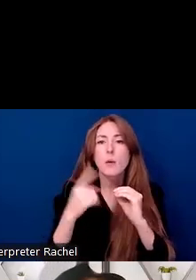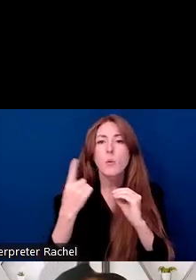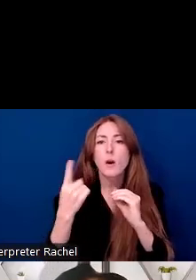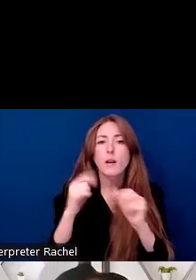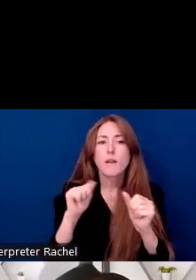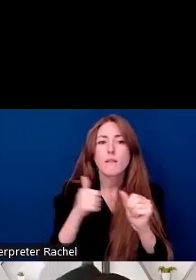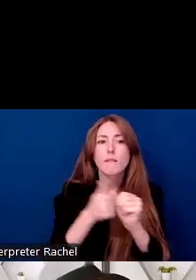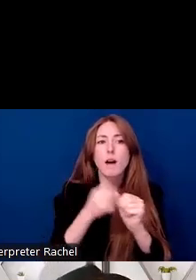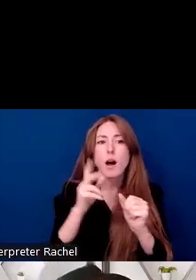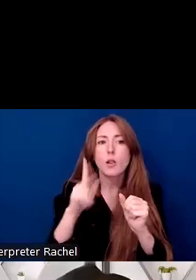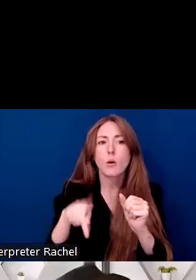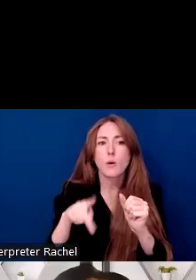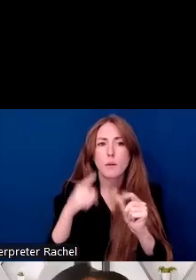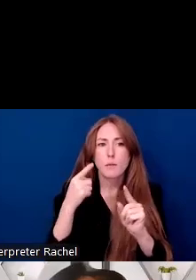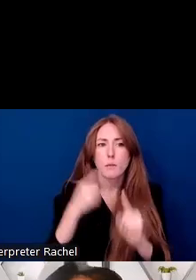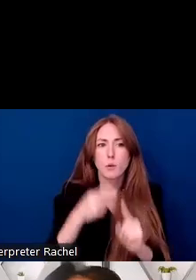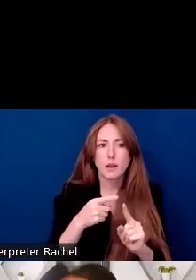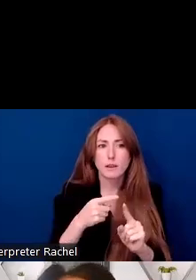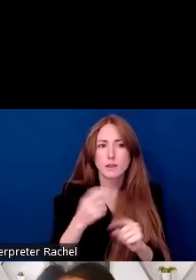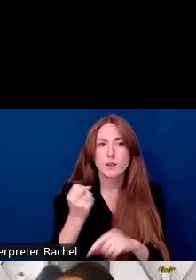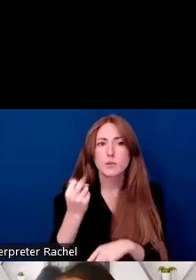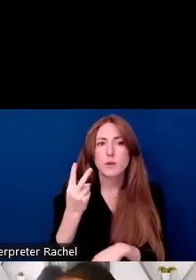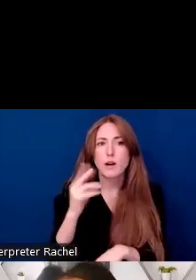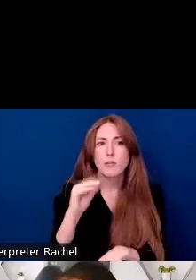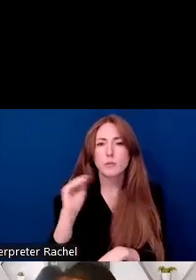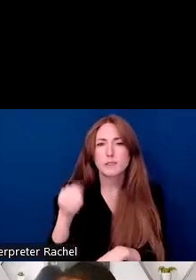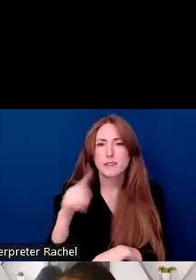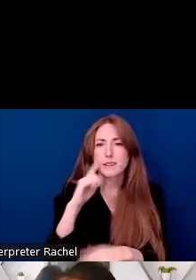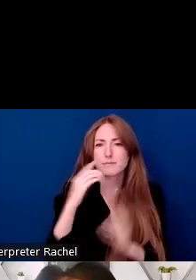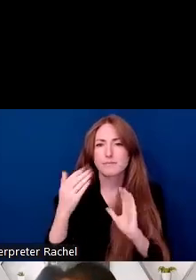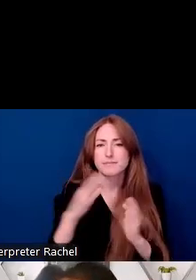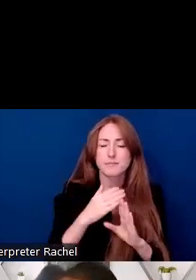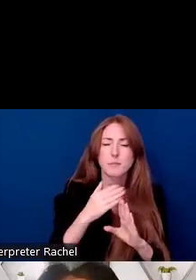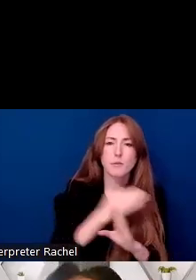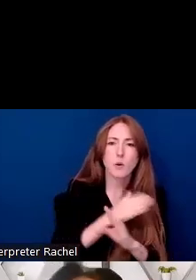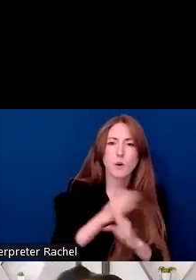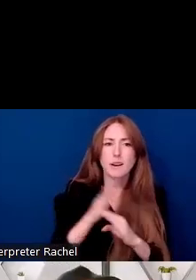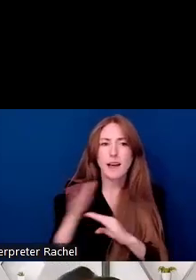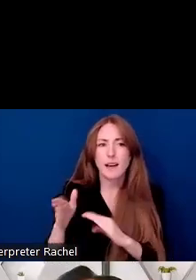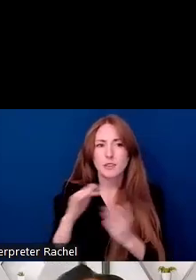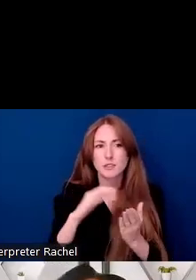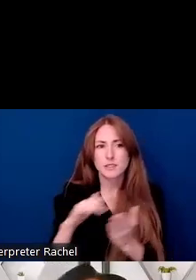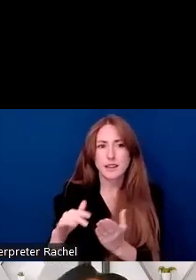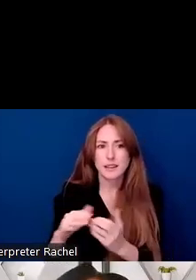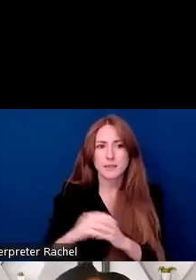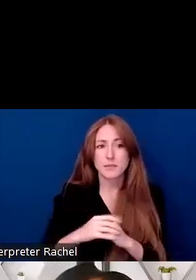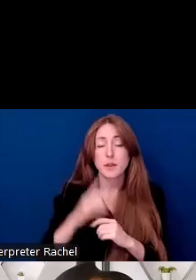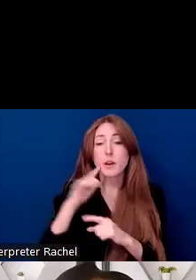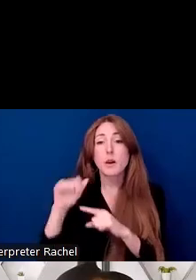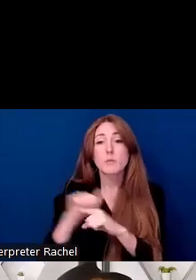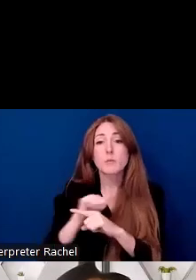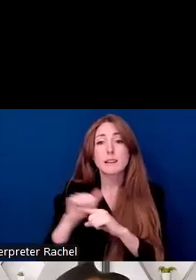control trials. Why? For the practitioner related factor, we find that the enrollment rate increased